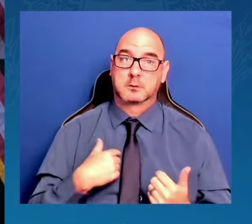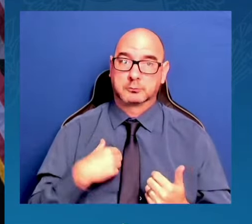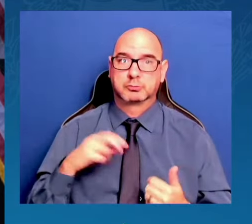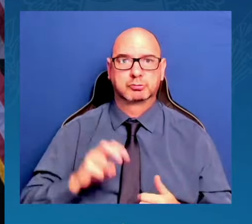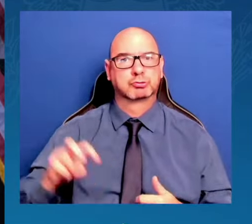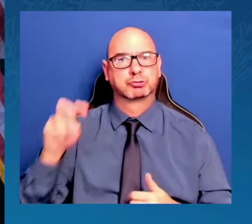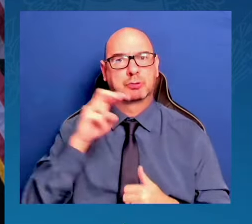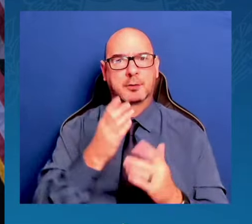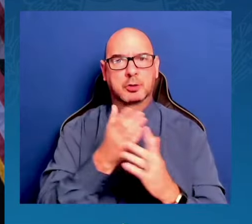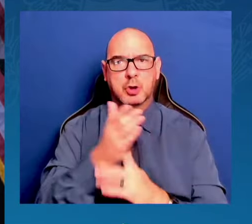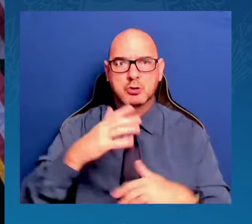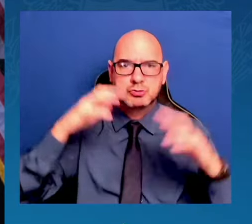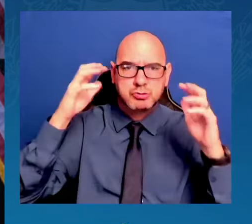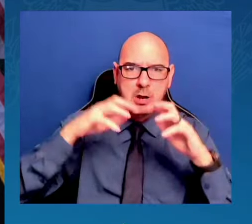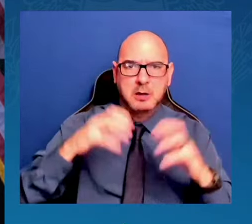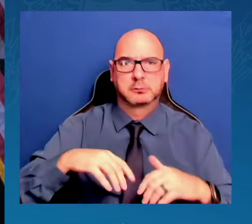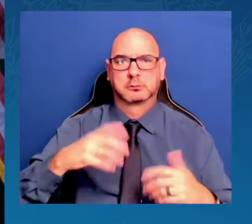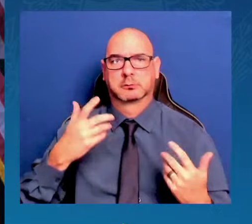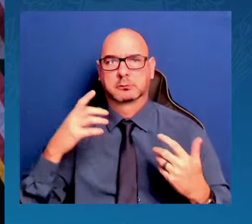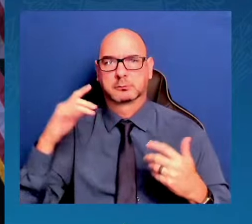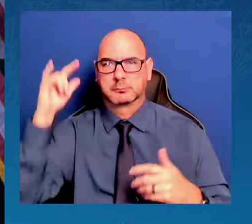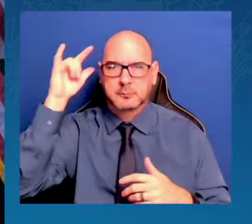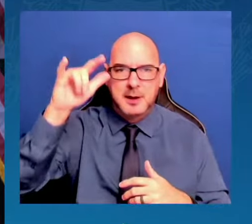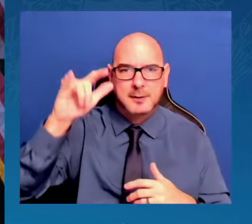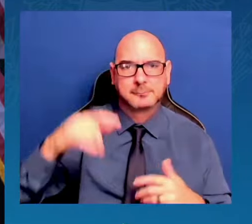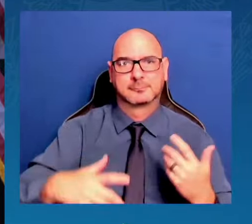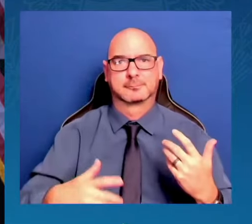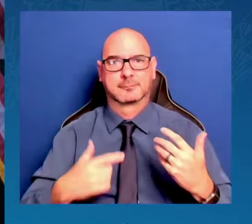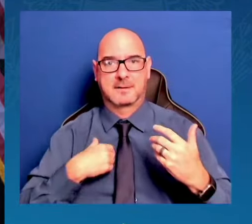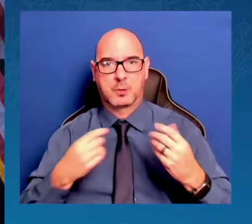and piled into our own cars to join together in this space